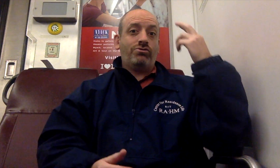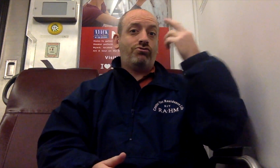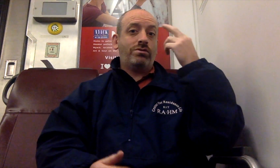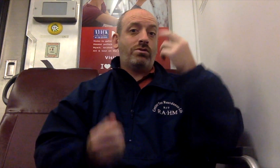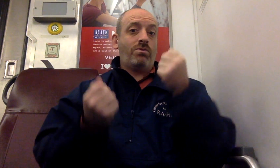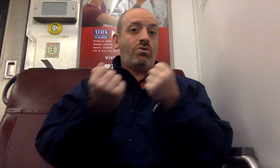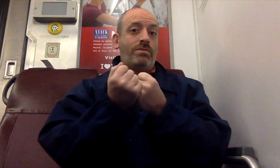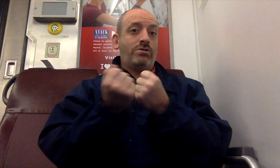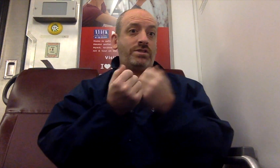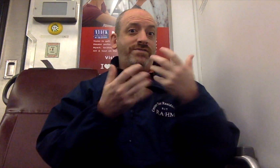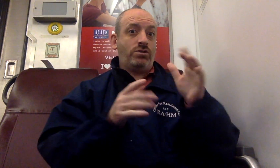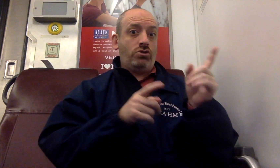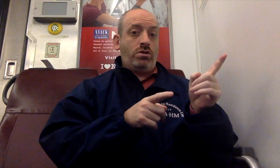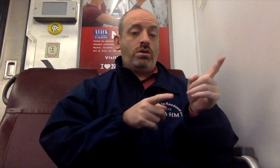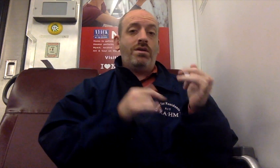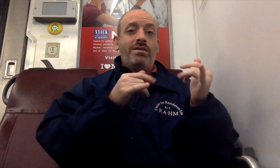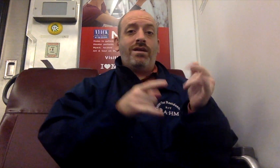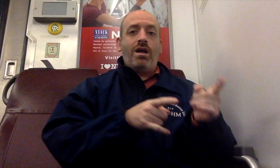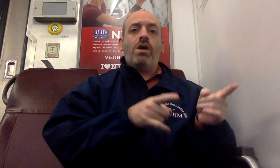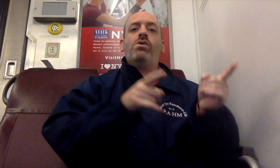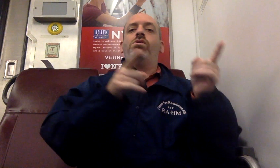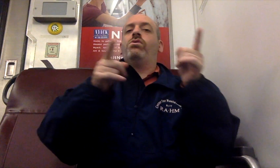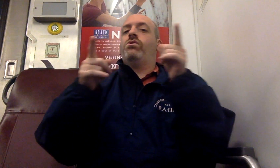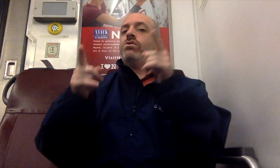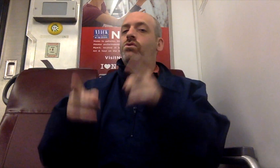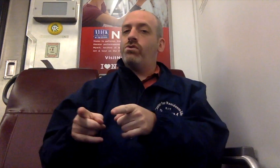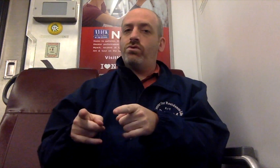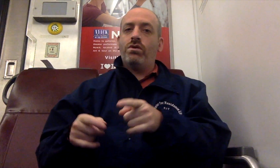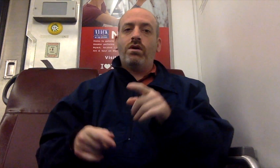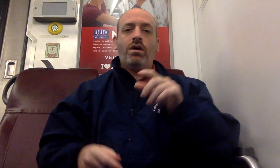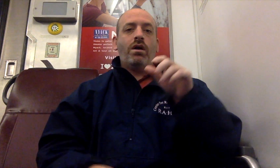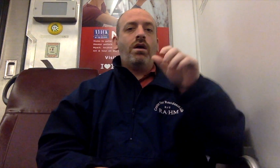Now you are becoming familiar with reasonable accommodation,